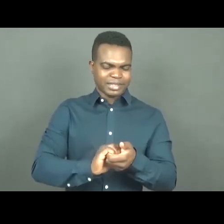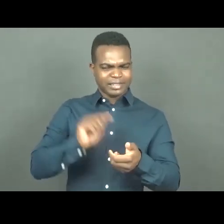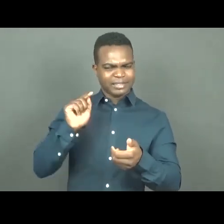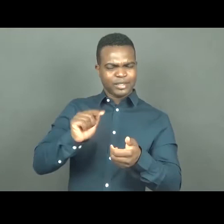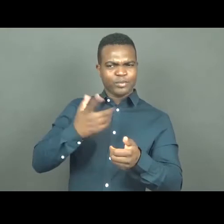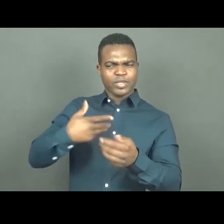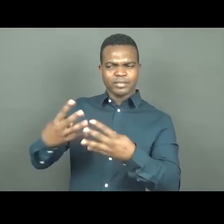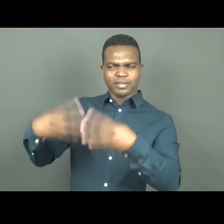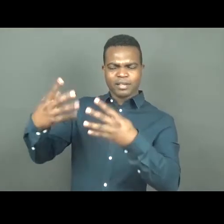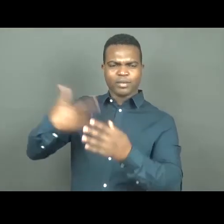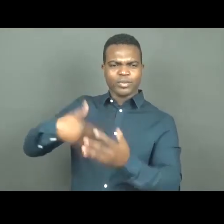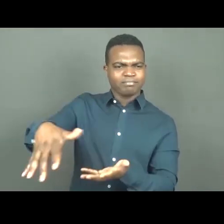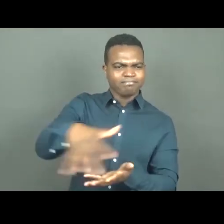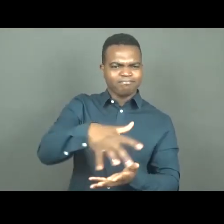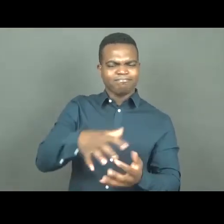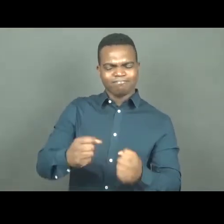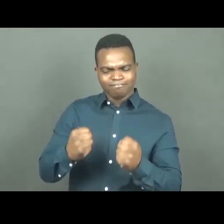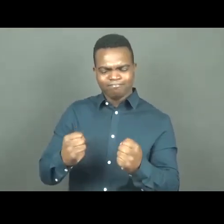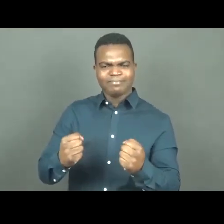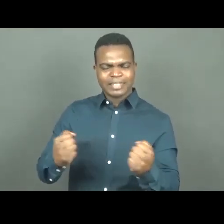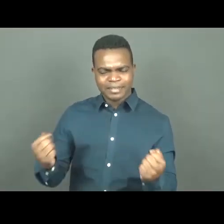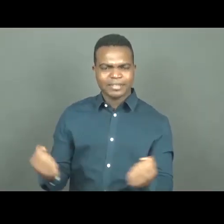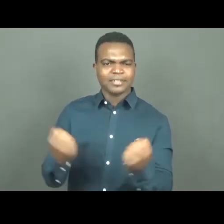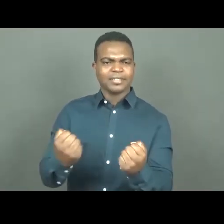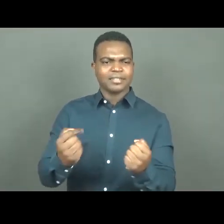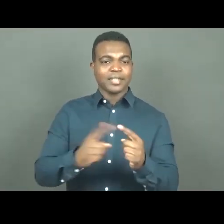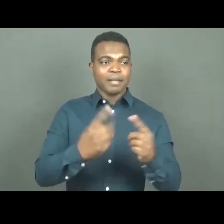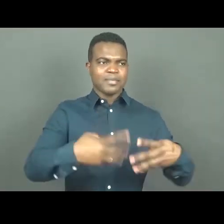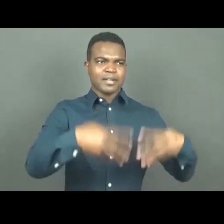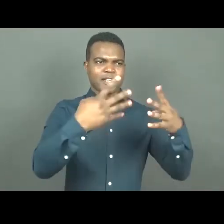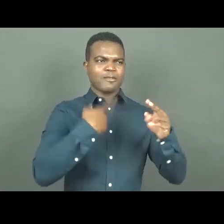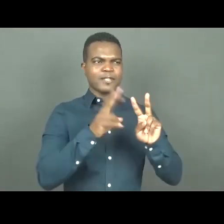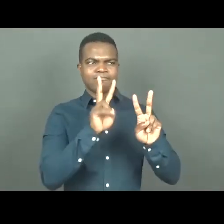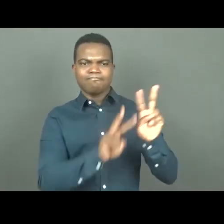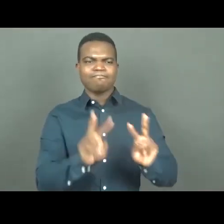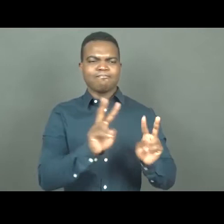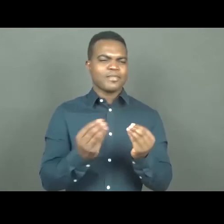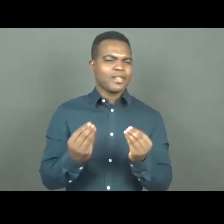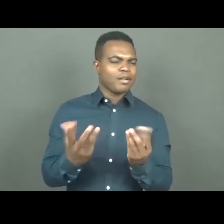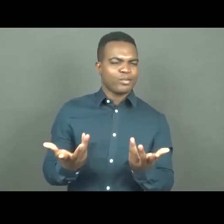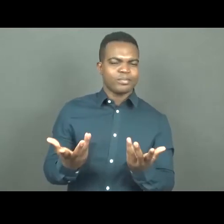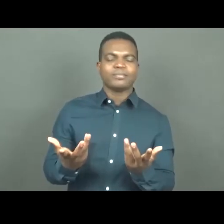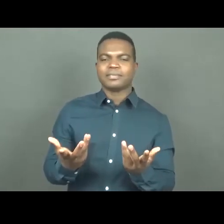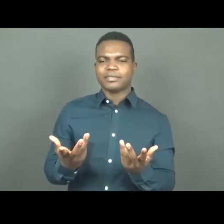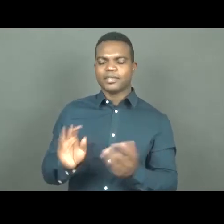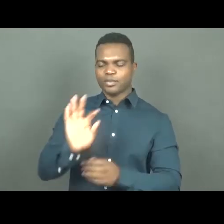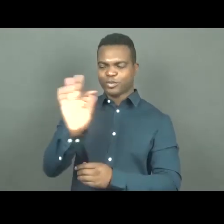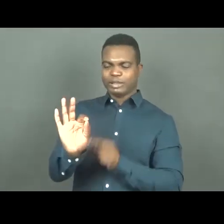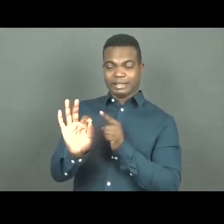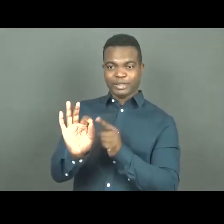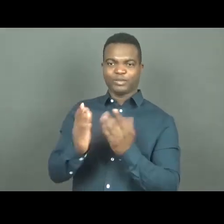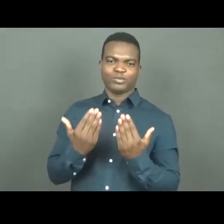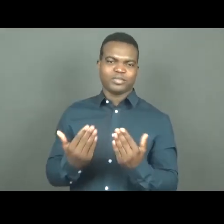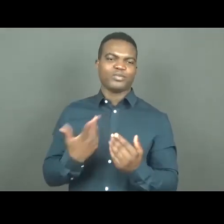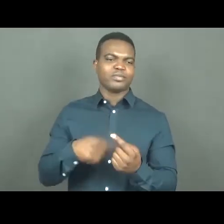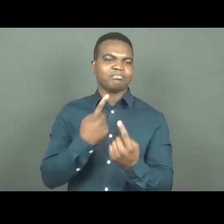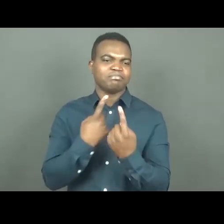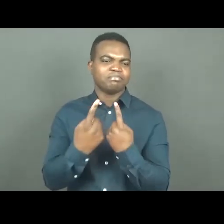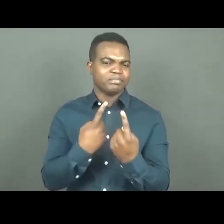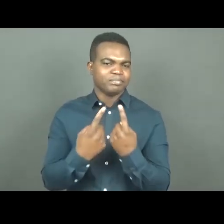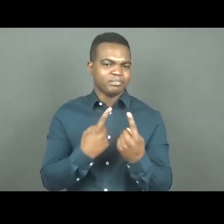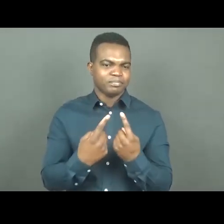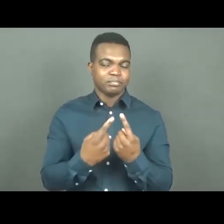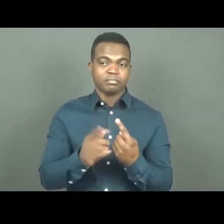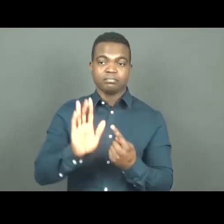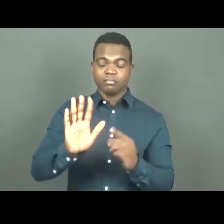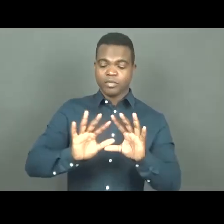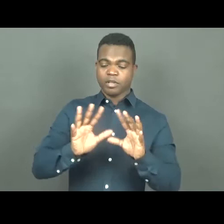15% of the world population has a disability. That's about one billion persons. Of this, about